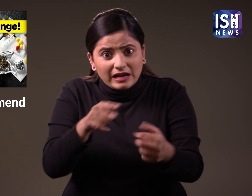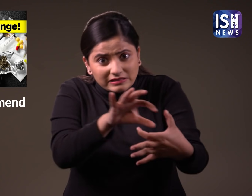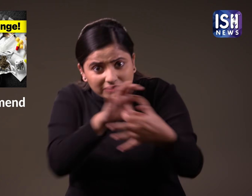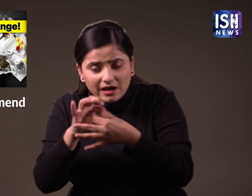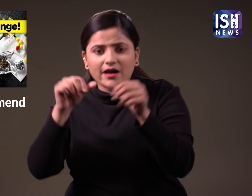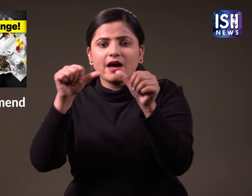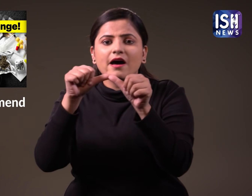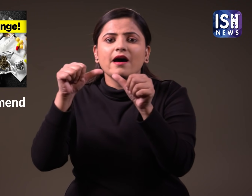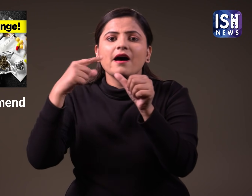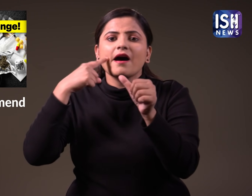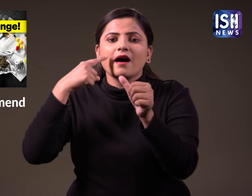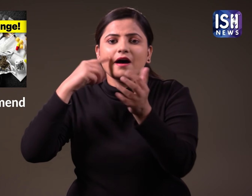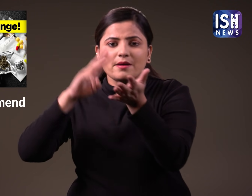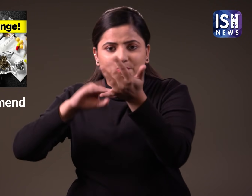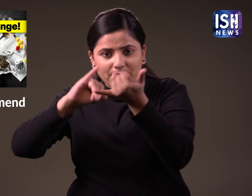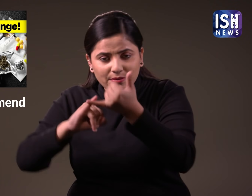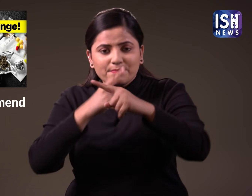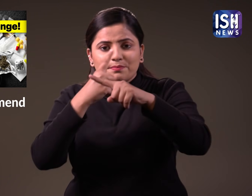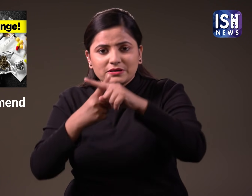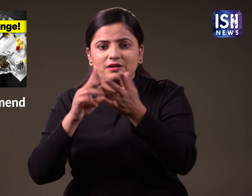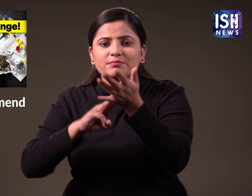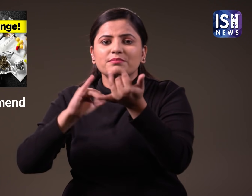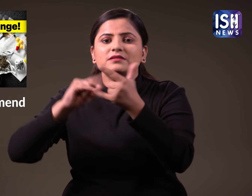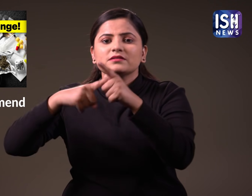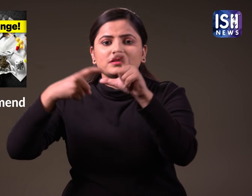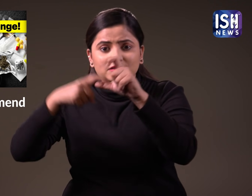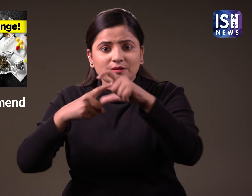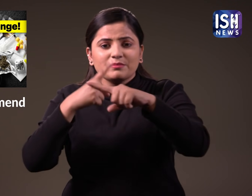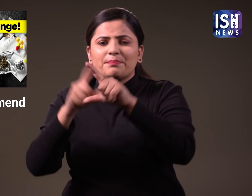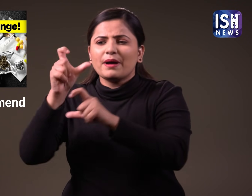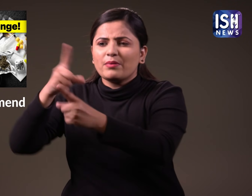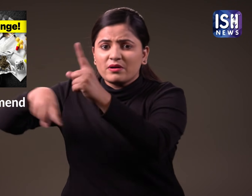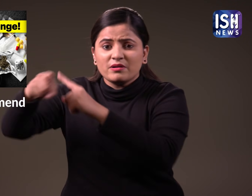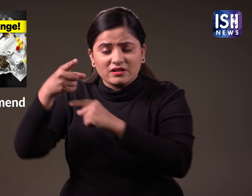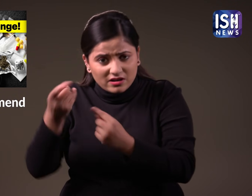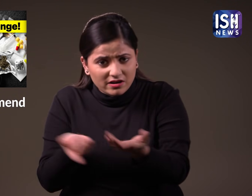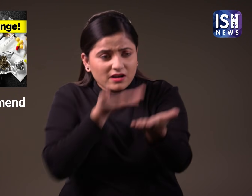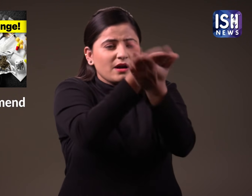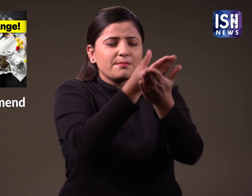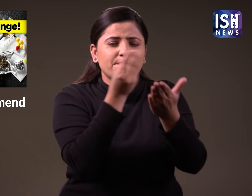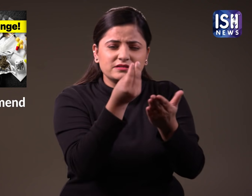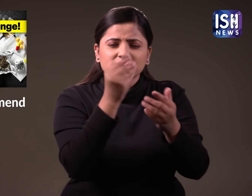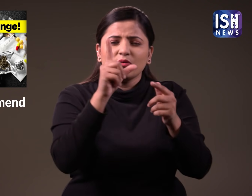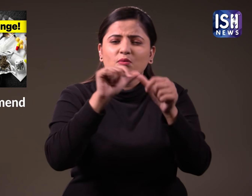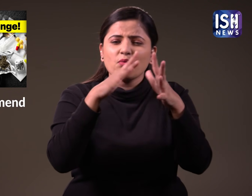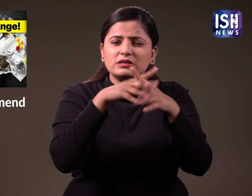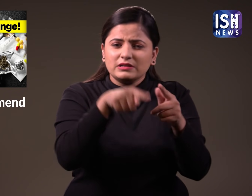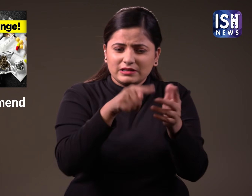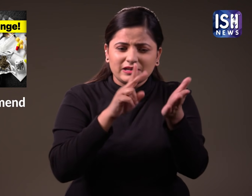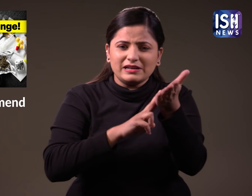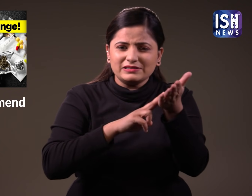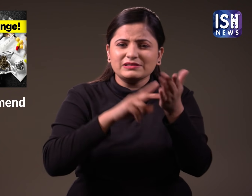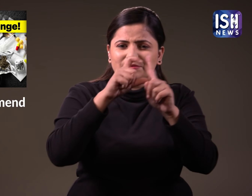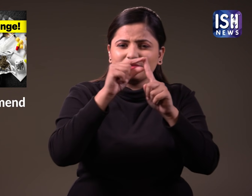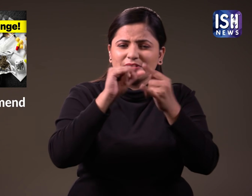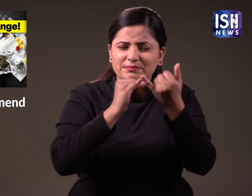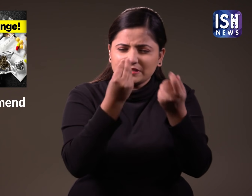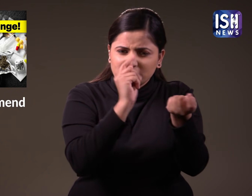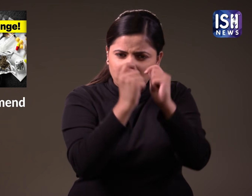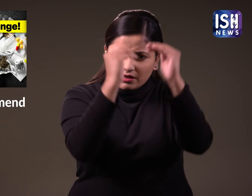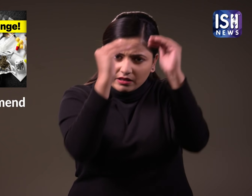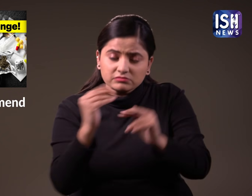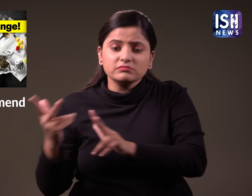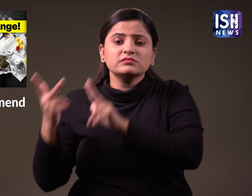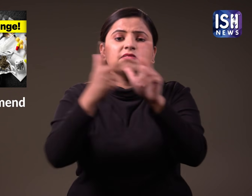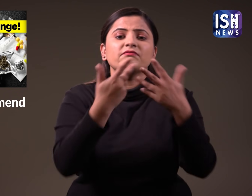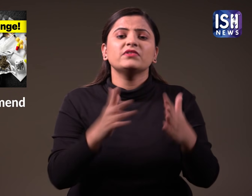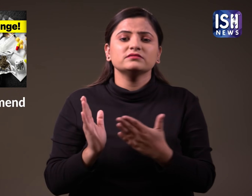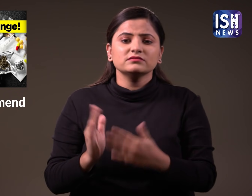This is why AIIMS, MSJE and people are suggesting that the NDPS Act must be changed.